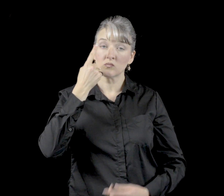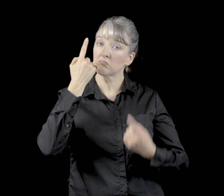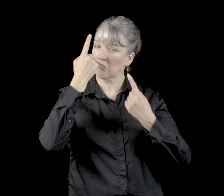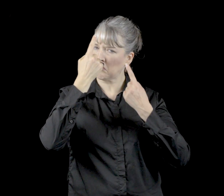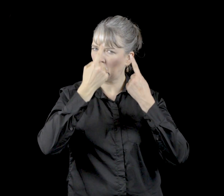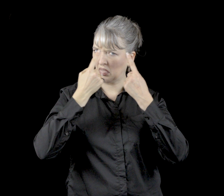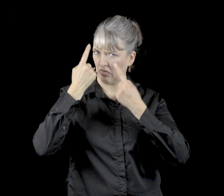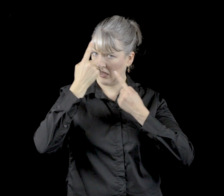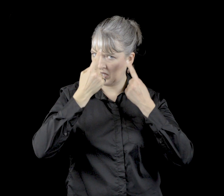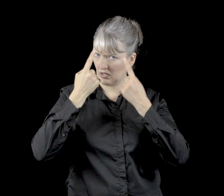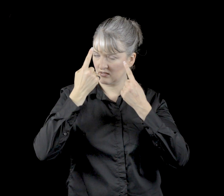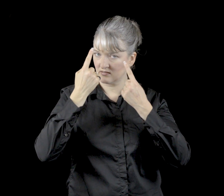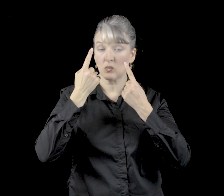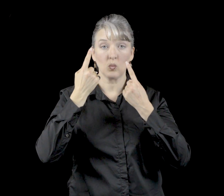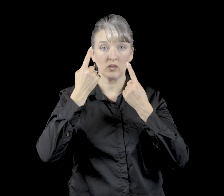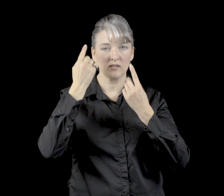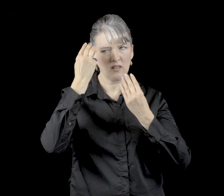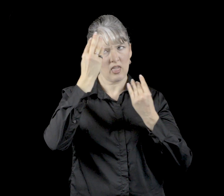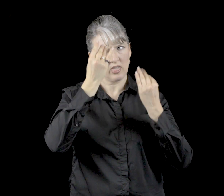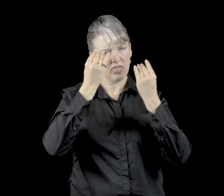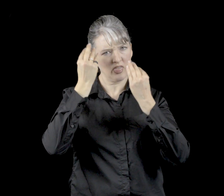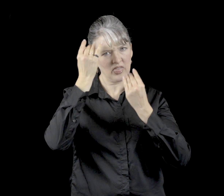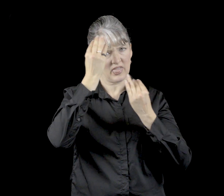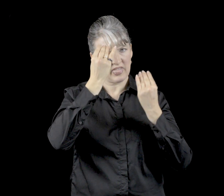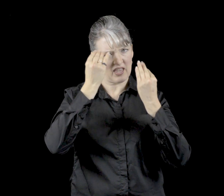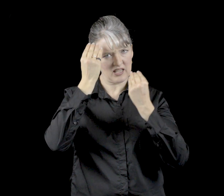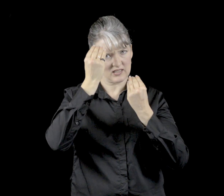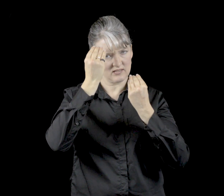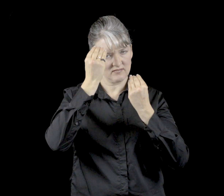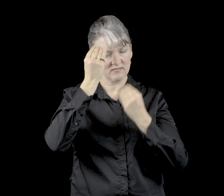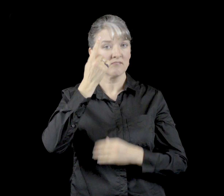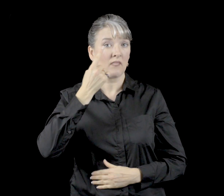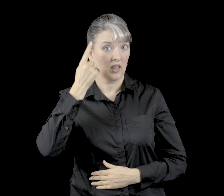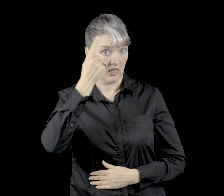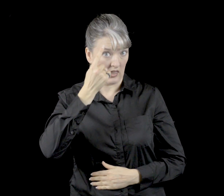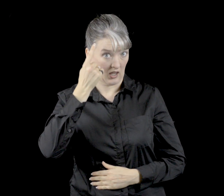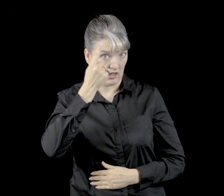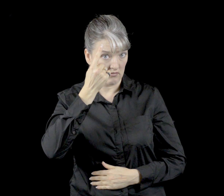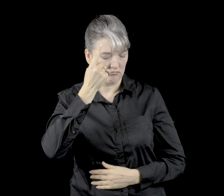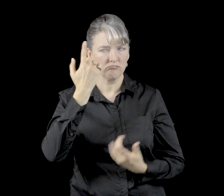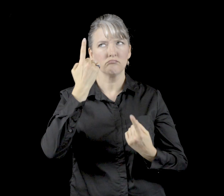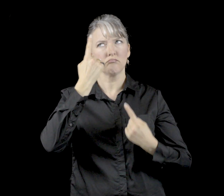Or reason, dwell, consider... Or brainstorm, meditate, wonder... Or mull, chew...